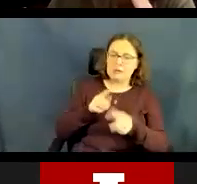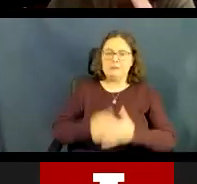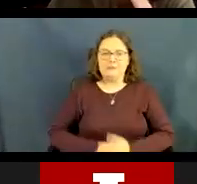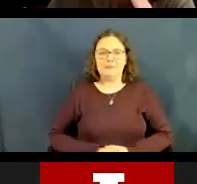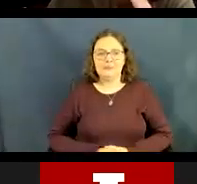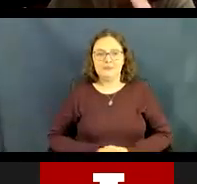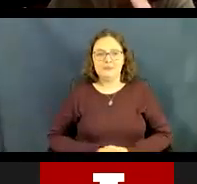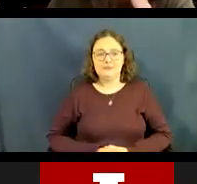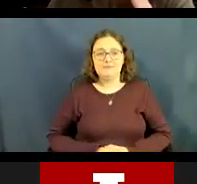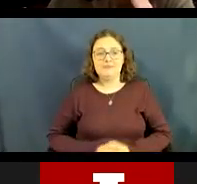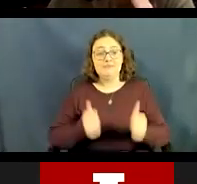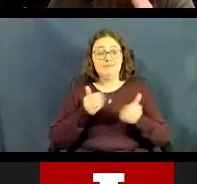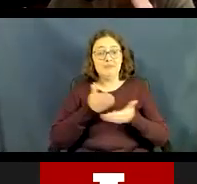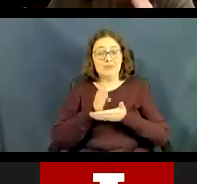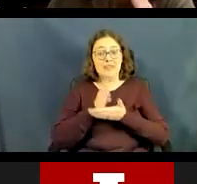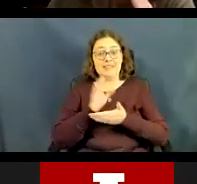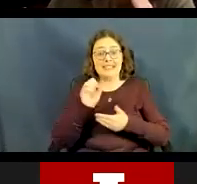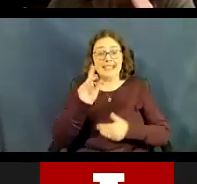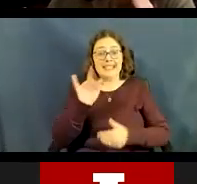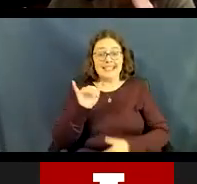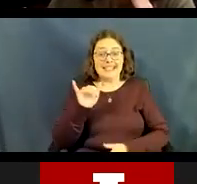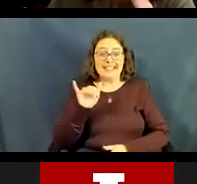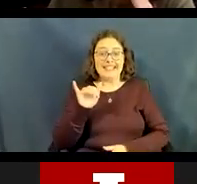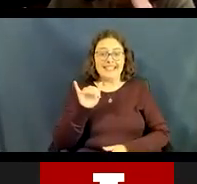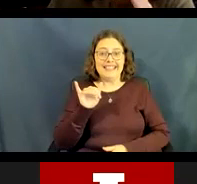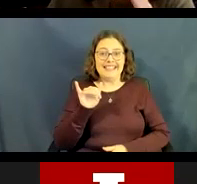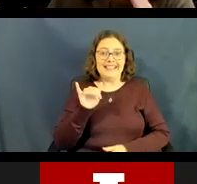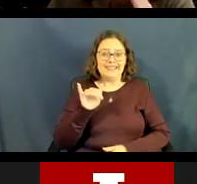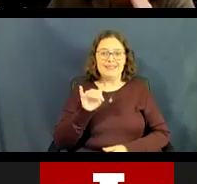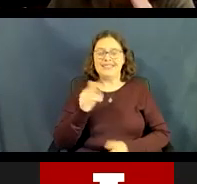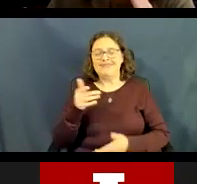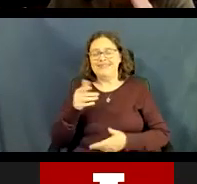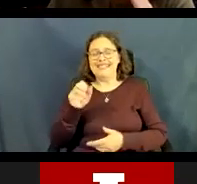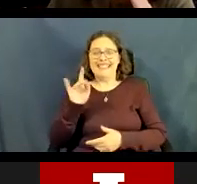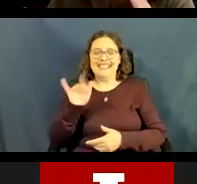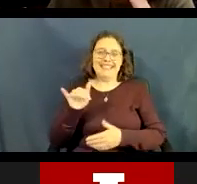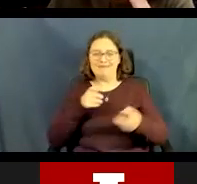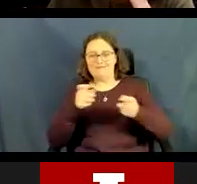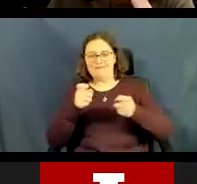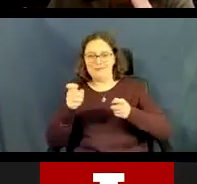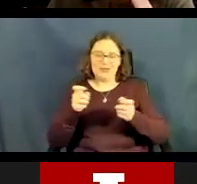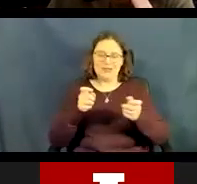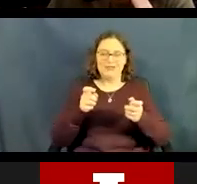All right, Sandy. I have to give kudos to Sandy for driving us again as we toggle back and forth.